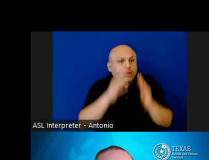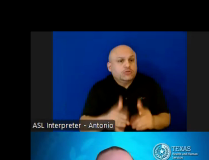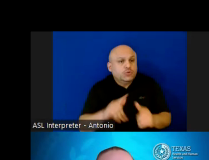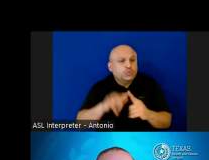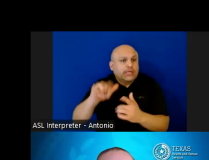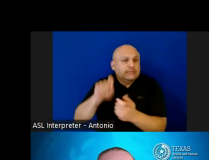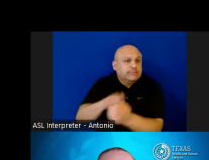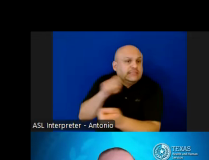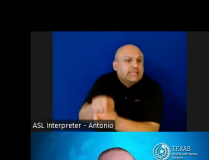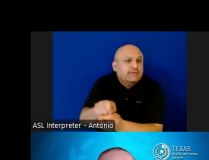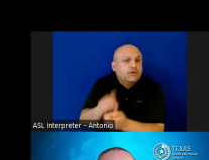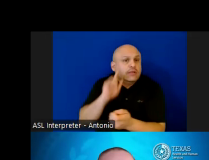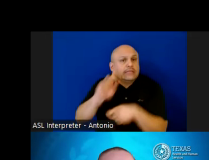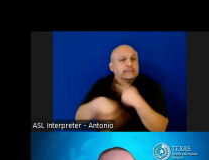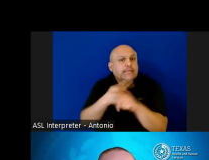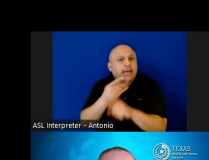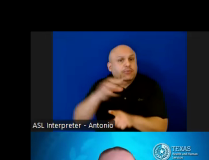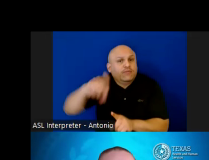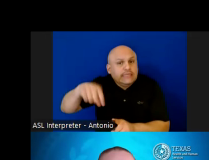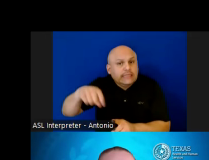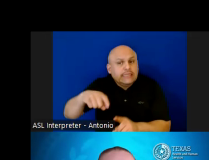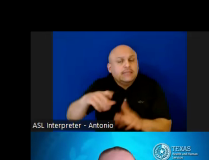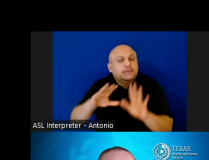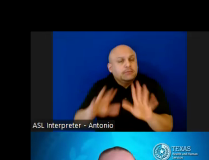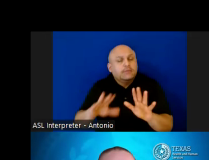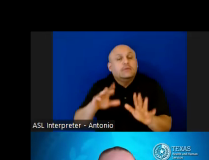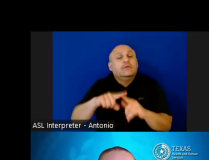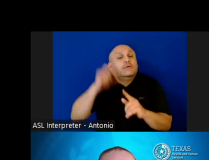residence to just a specific -- a specific type of need.